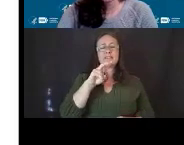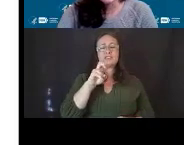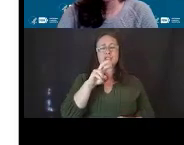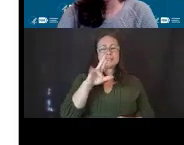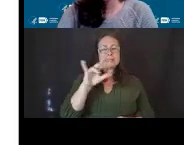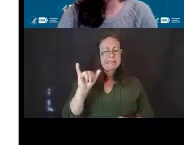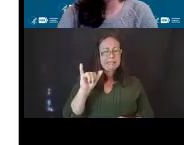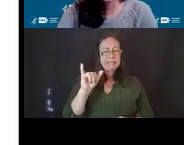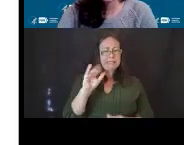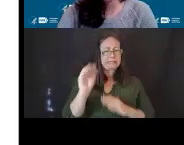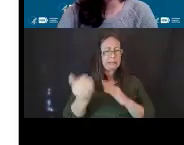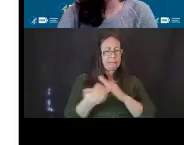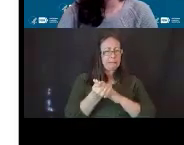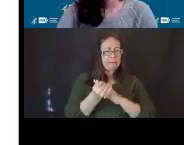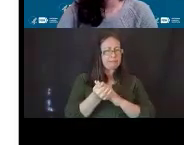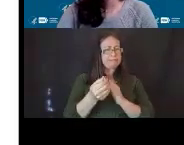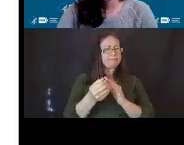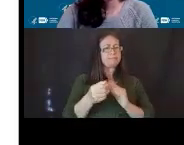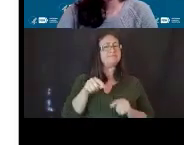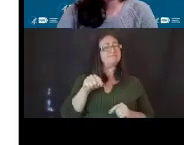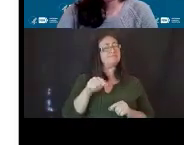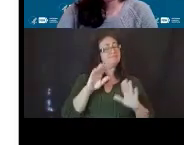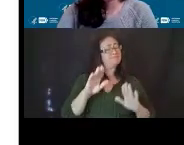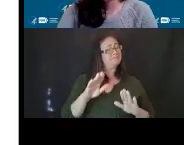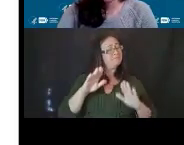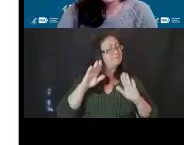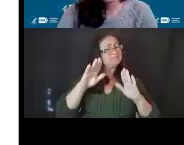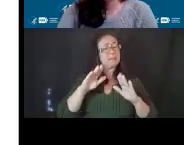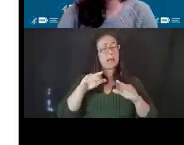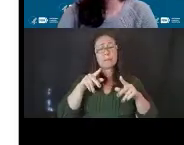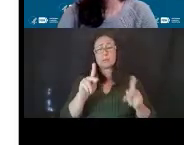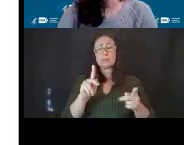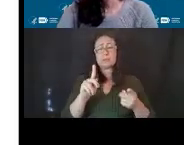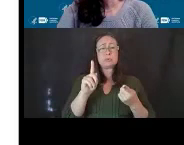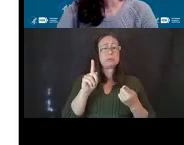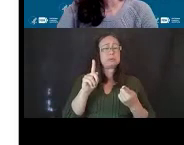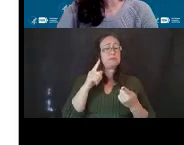to find out who you need in your group. Do you need a technician?